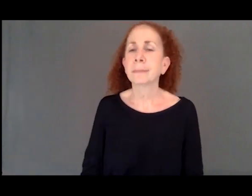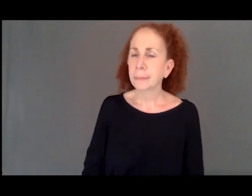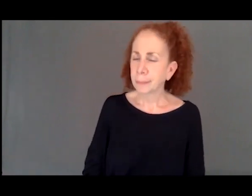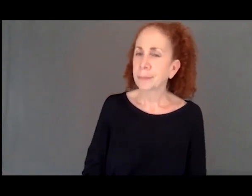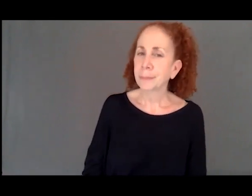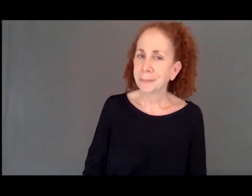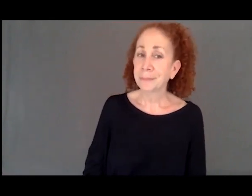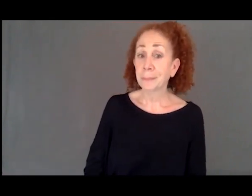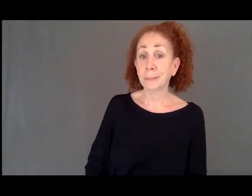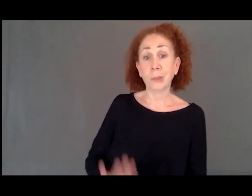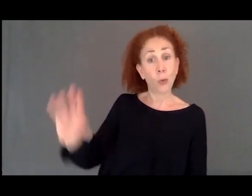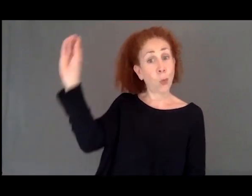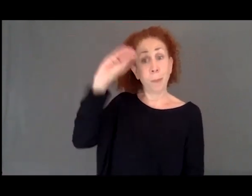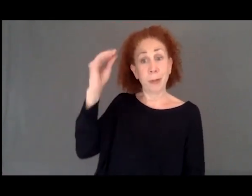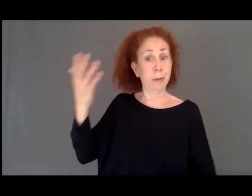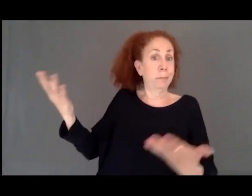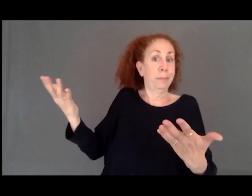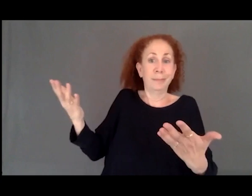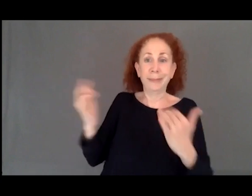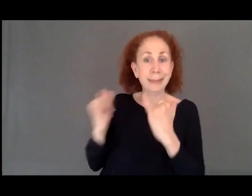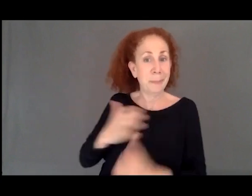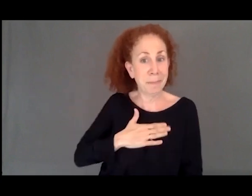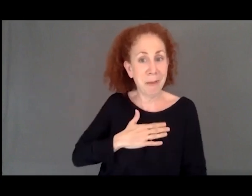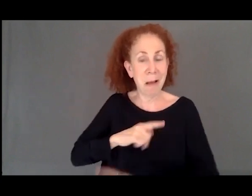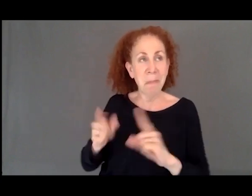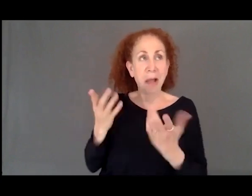Your opinion is as good as mine on this one. But obviously, I think there are things